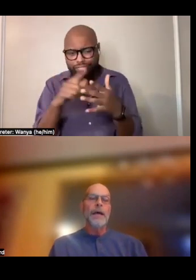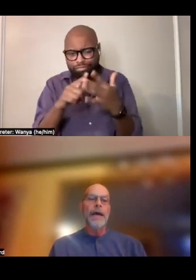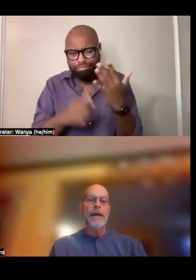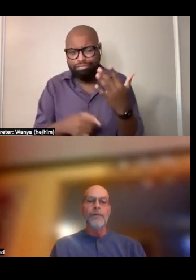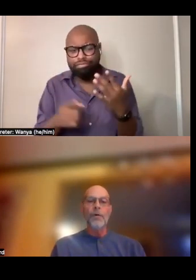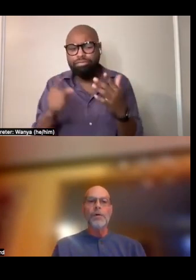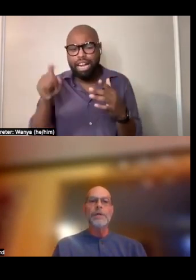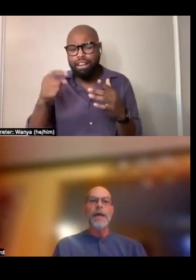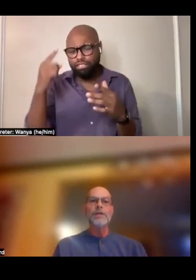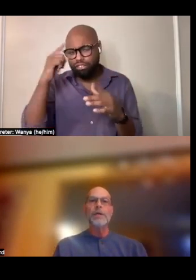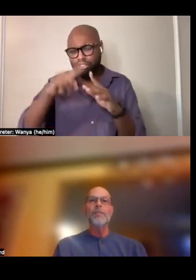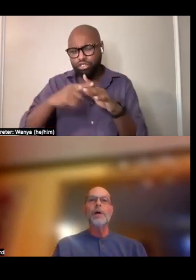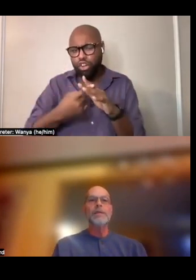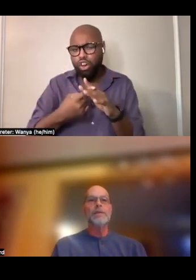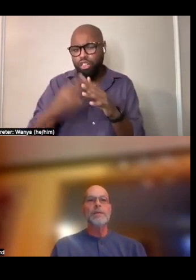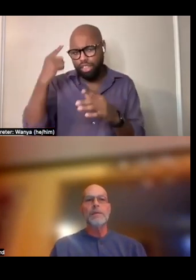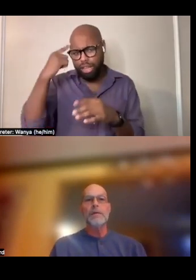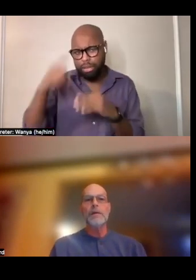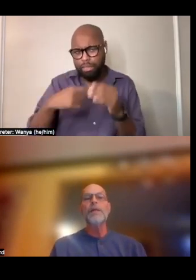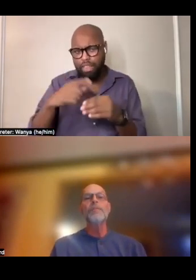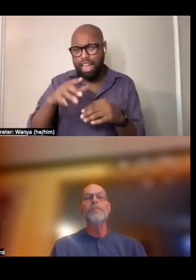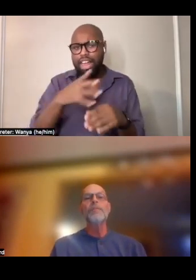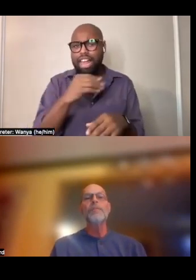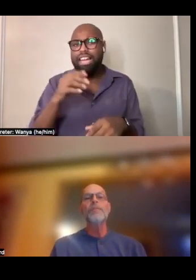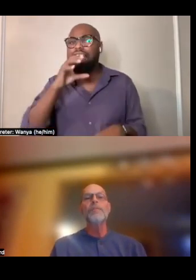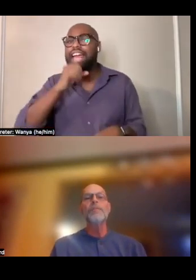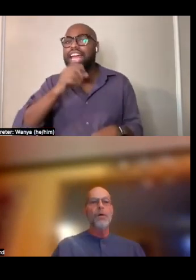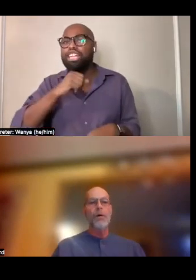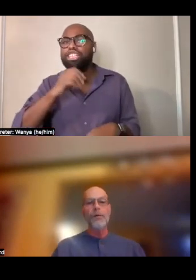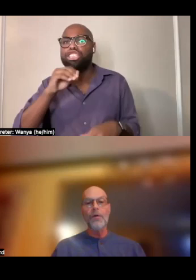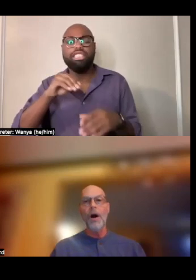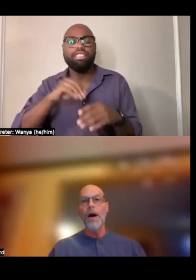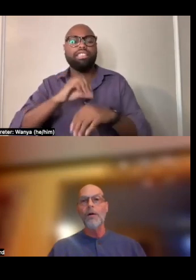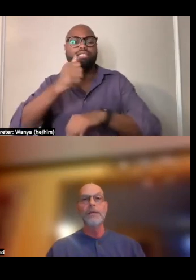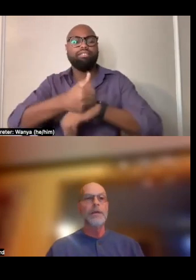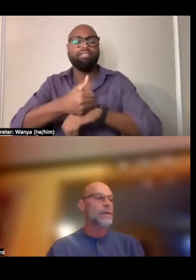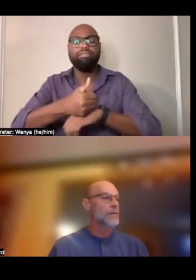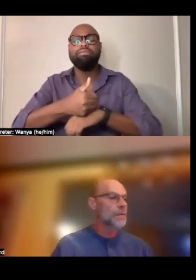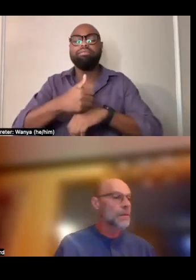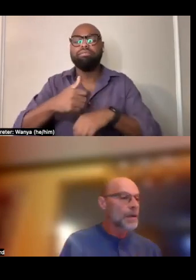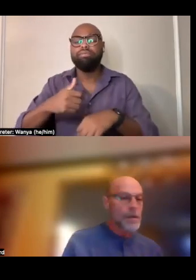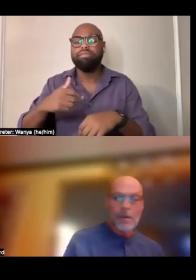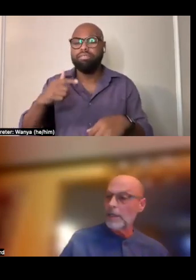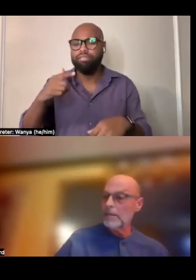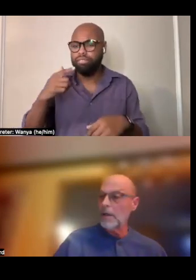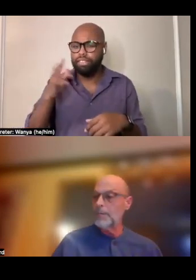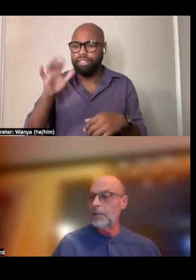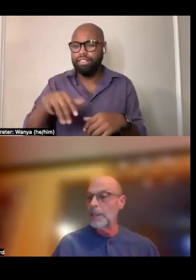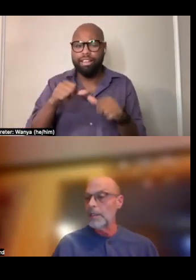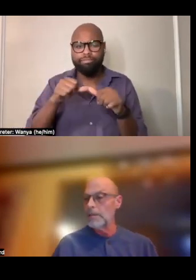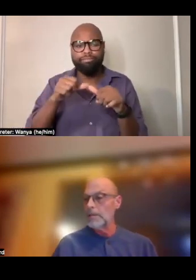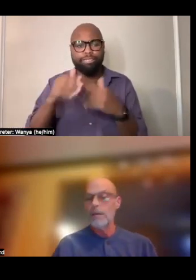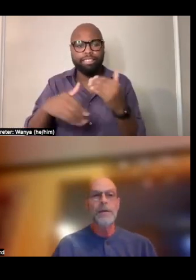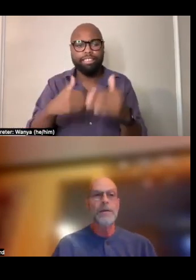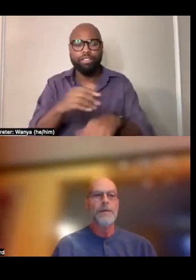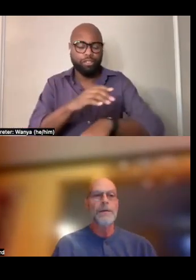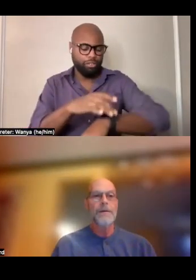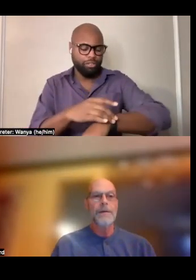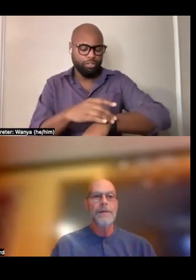And of course, the aging in place kind of movement that's been going on for awhile continues. Next slide, please.